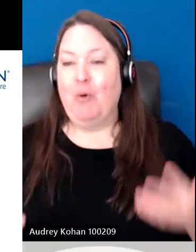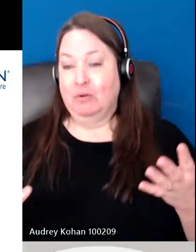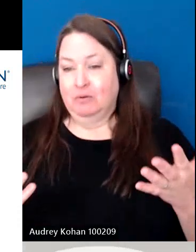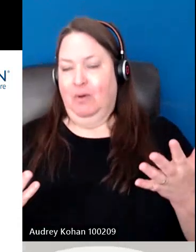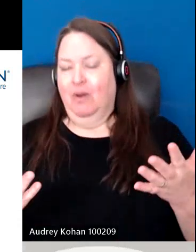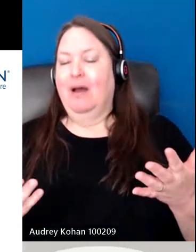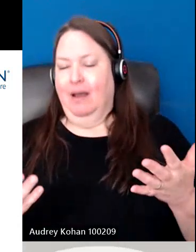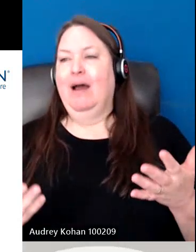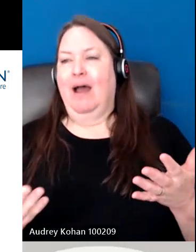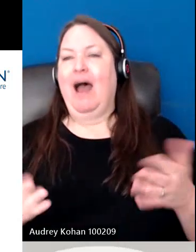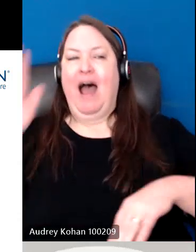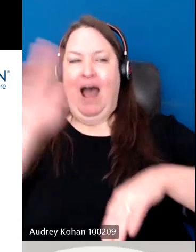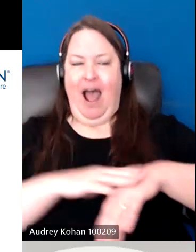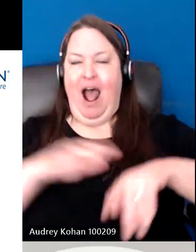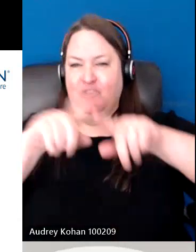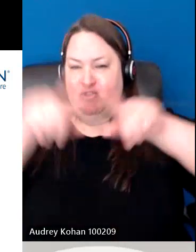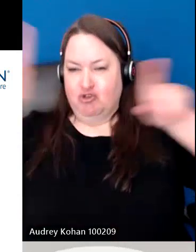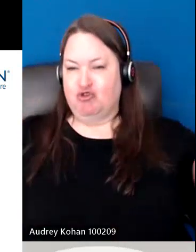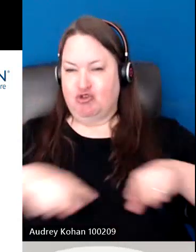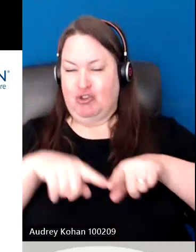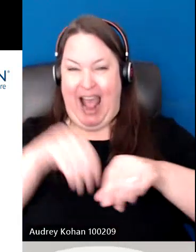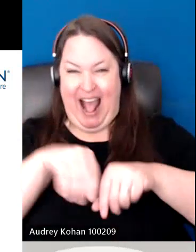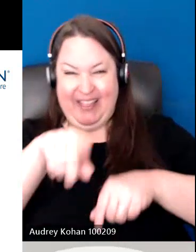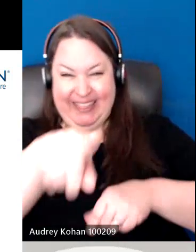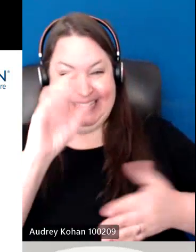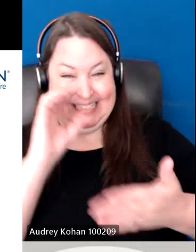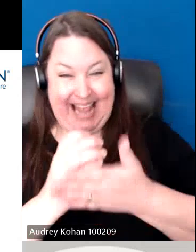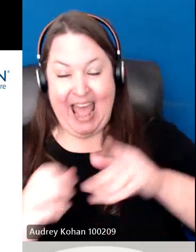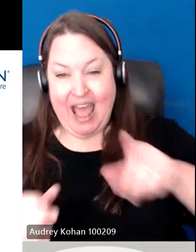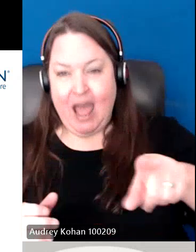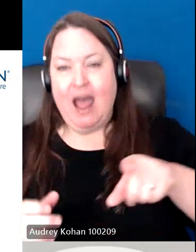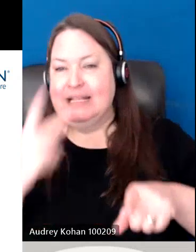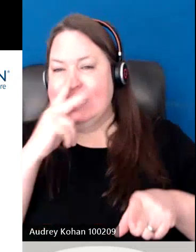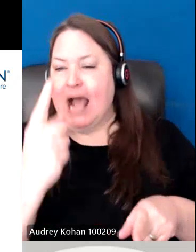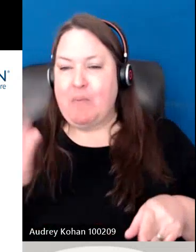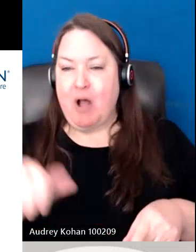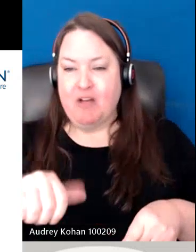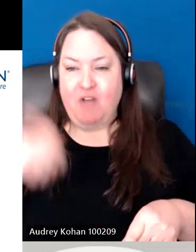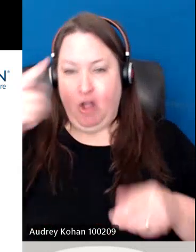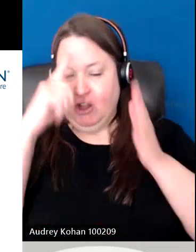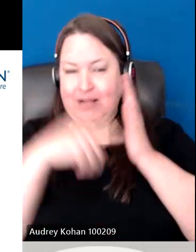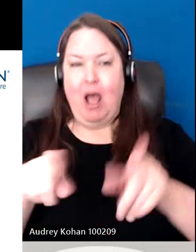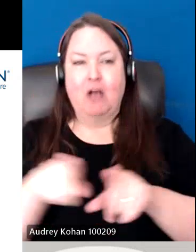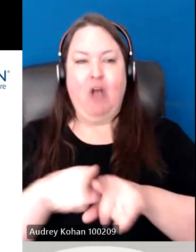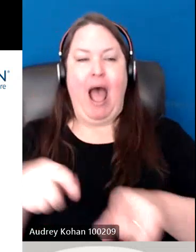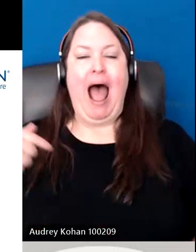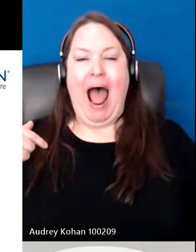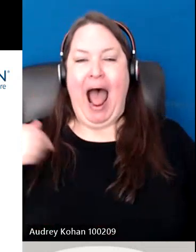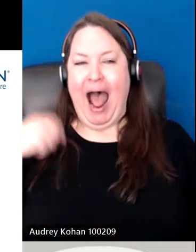the screen on this slide you'll see uh a couple of other examples called IE cards and these IE